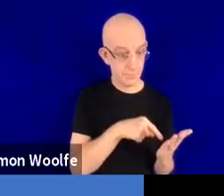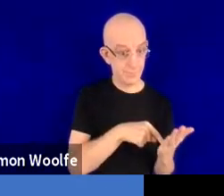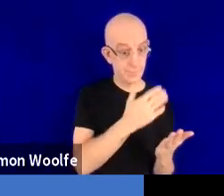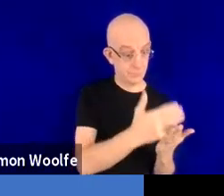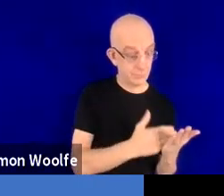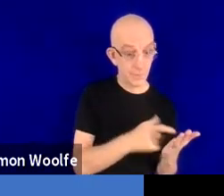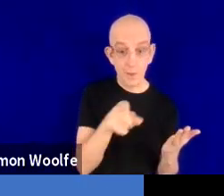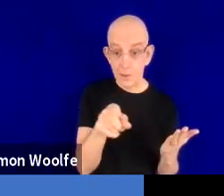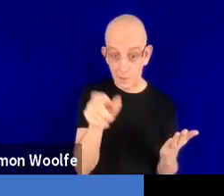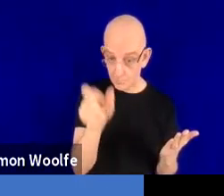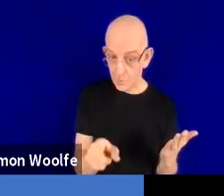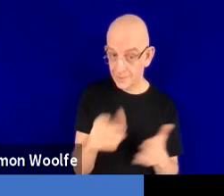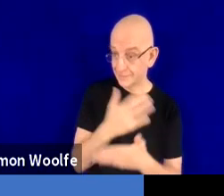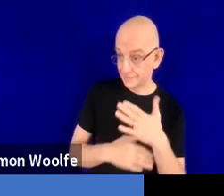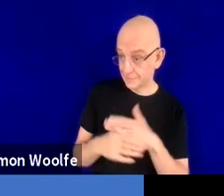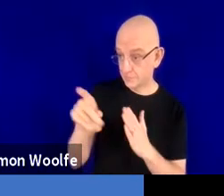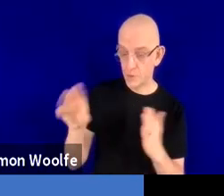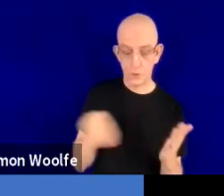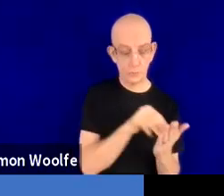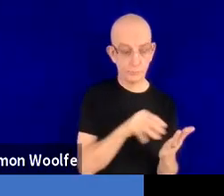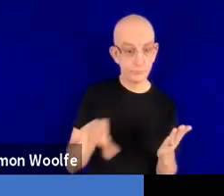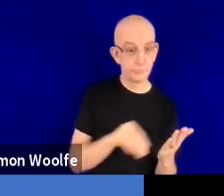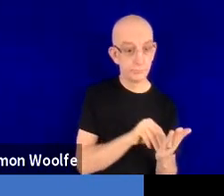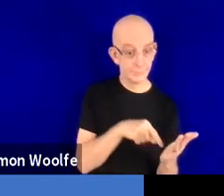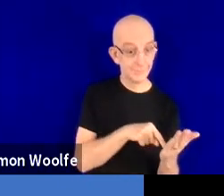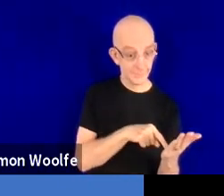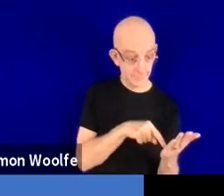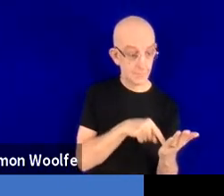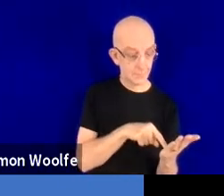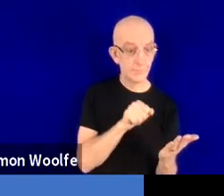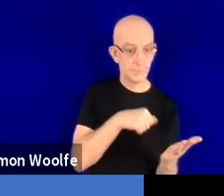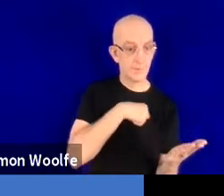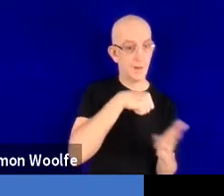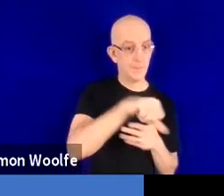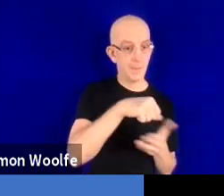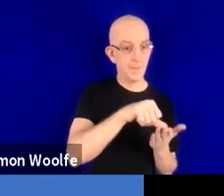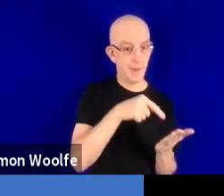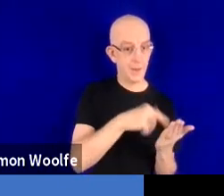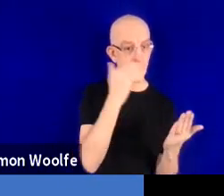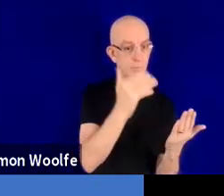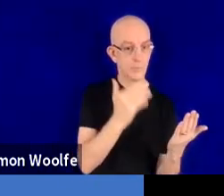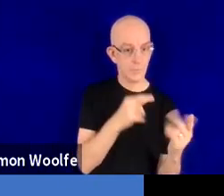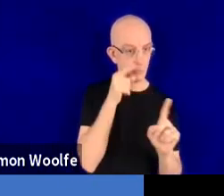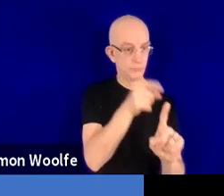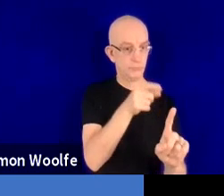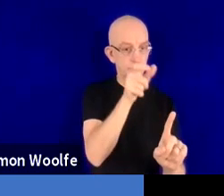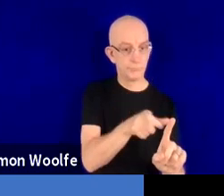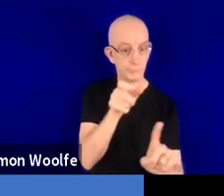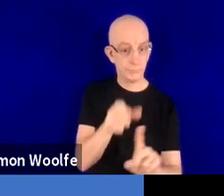And as a result of this, I think these lessons point to the strong case to expand kind of universal kind of high coverage